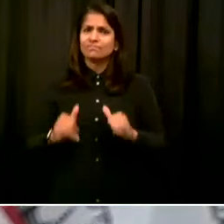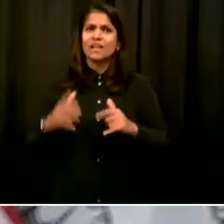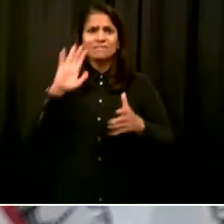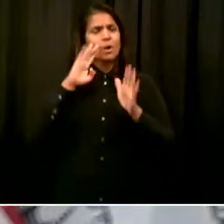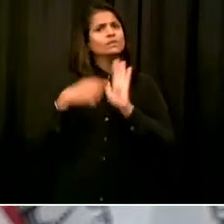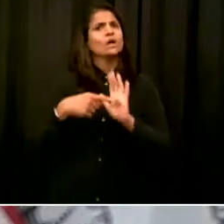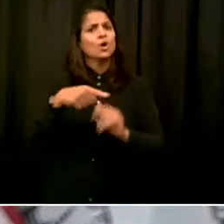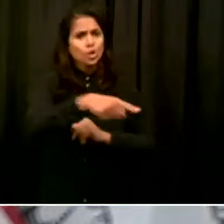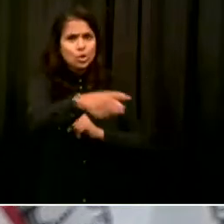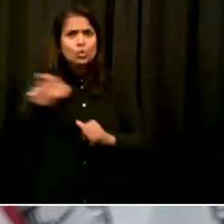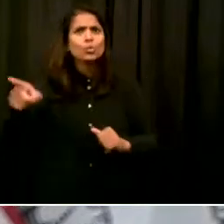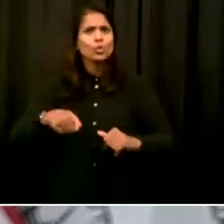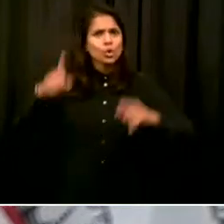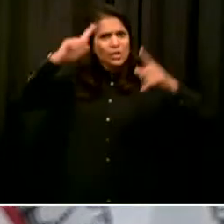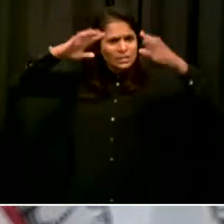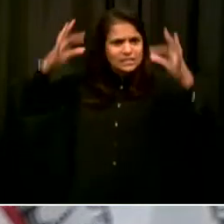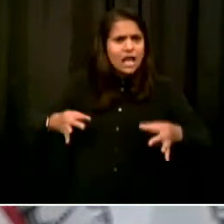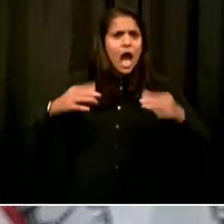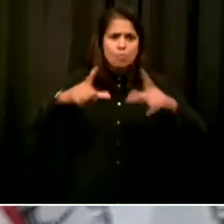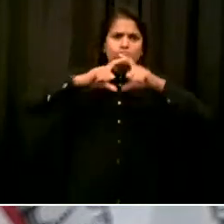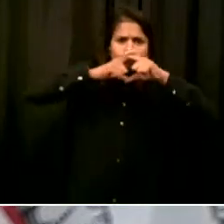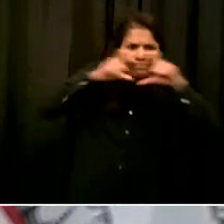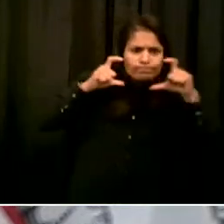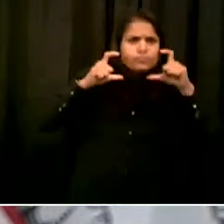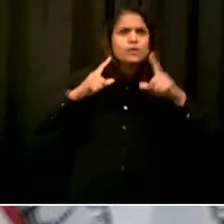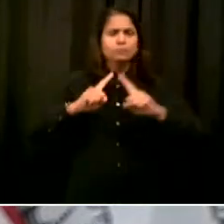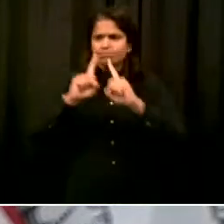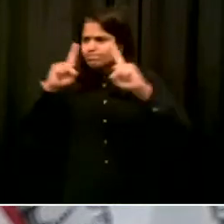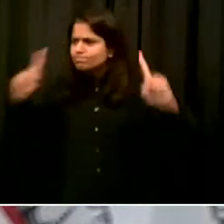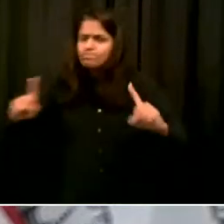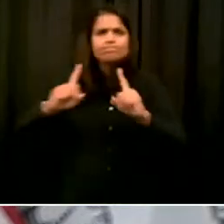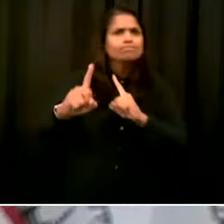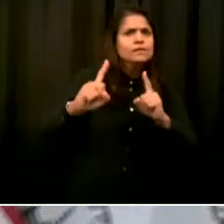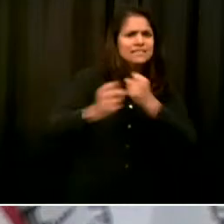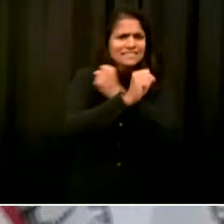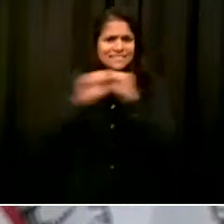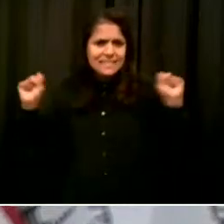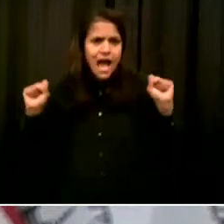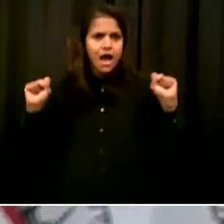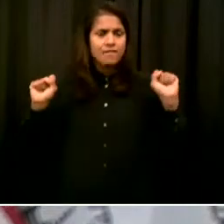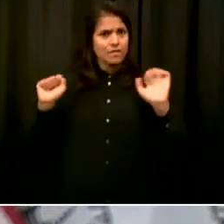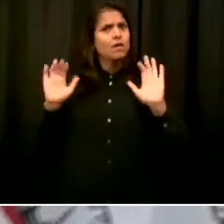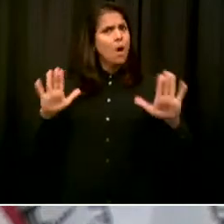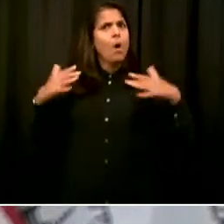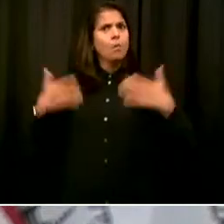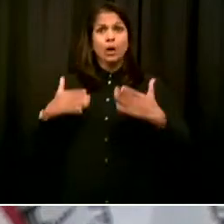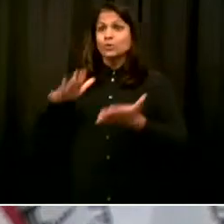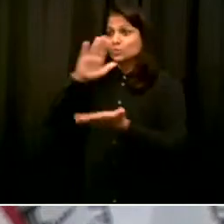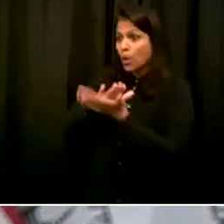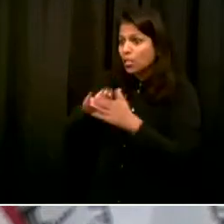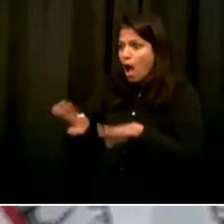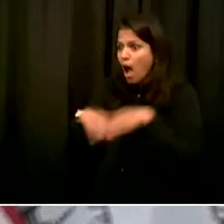MASKS AND PRACTICE SOSOALCI DISTANCING AND GET TESTED. NEW YORKERS DECIDED THAT WE